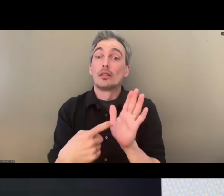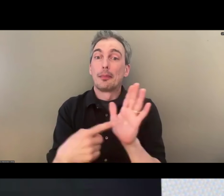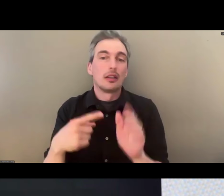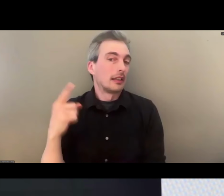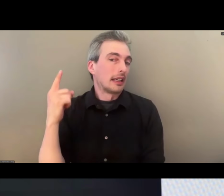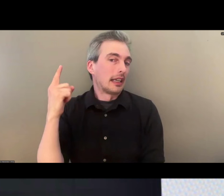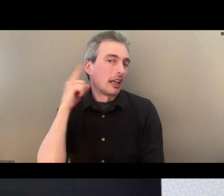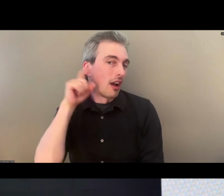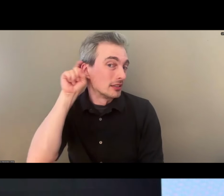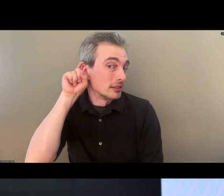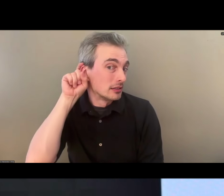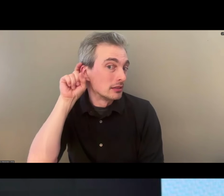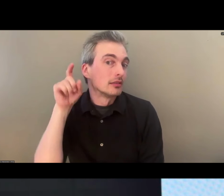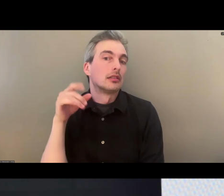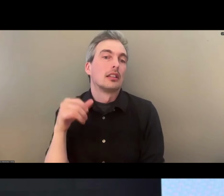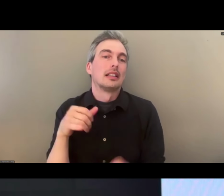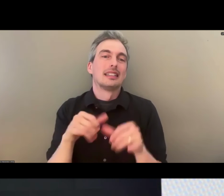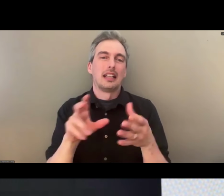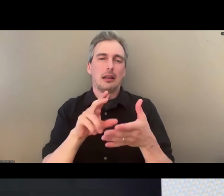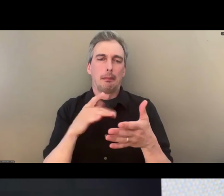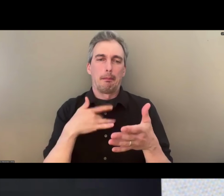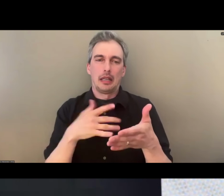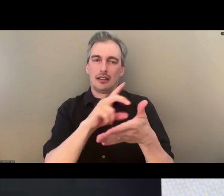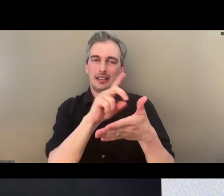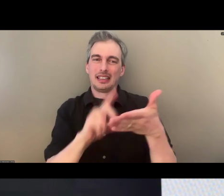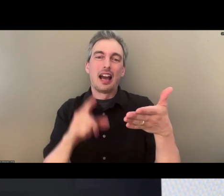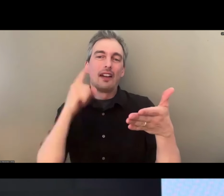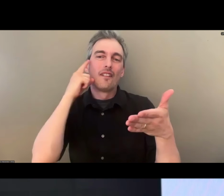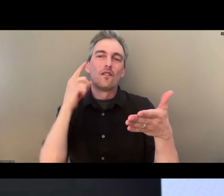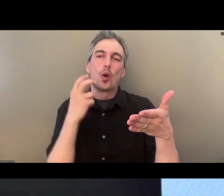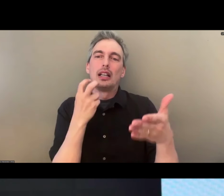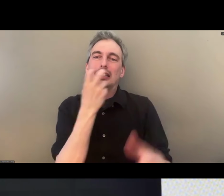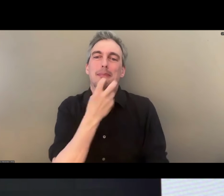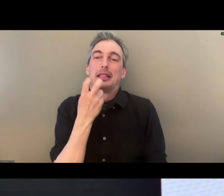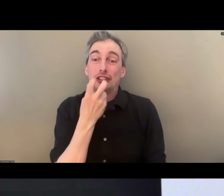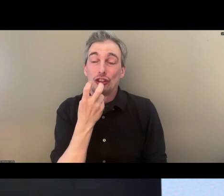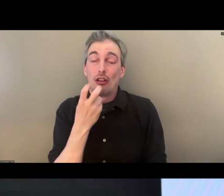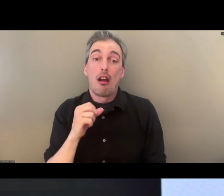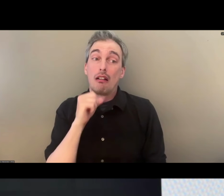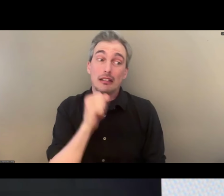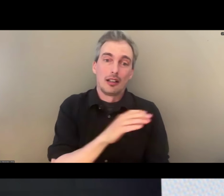adjusted for speech, rather than music, that contains a broader range of sound,